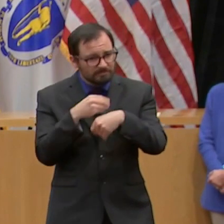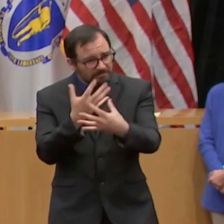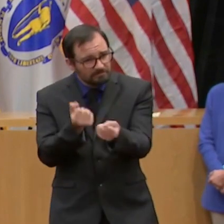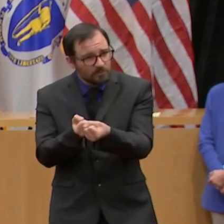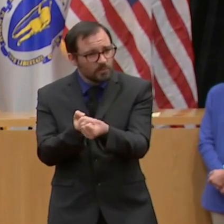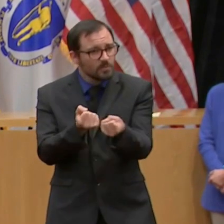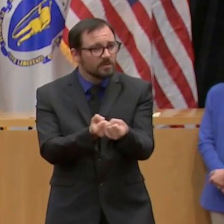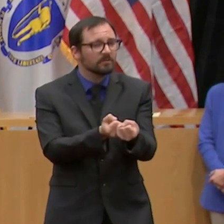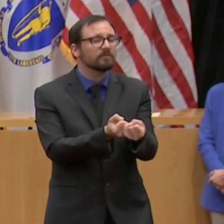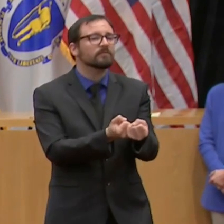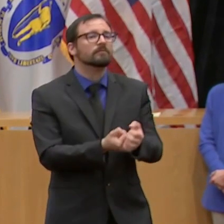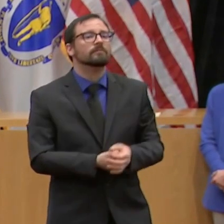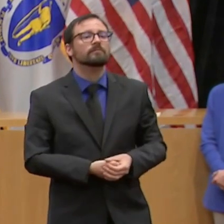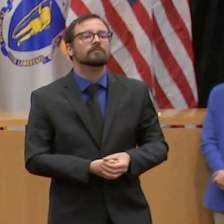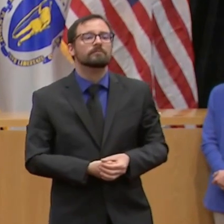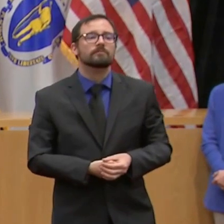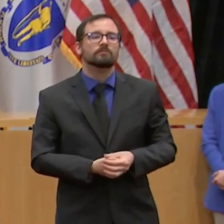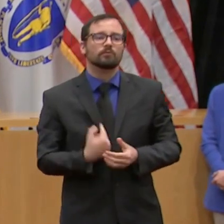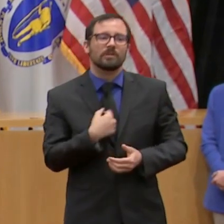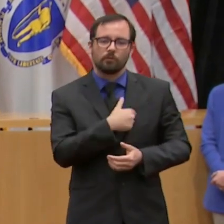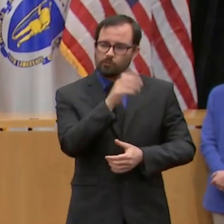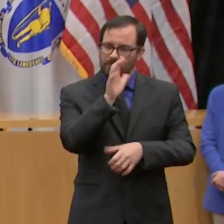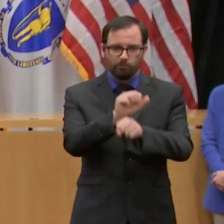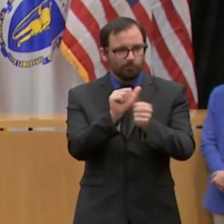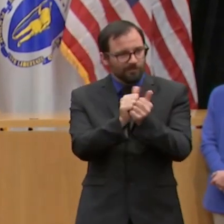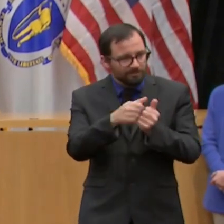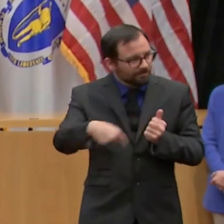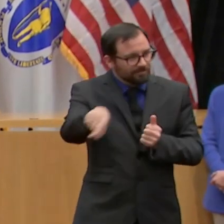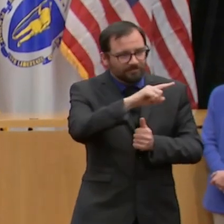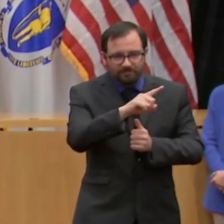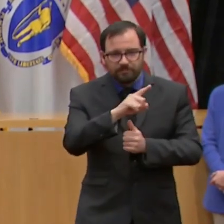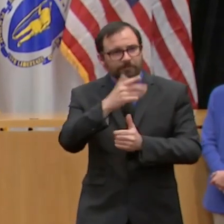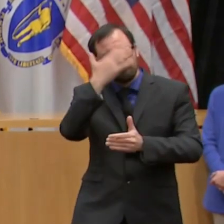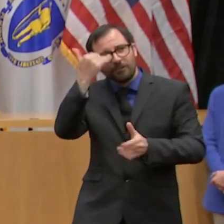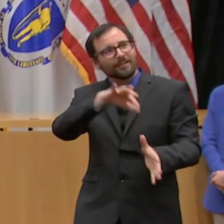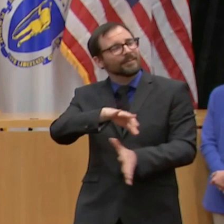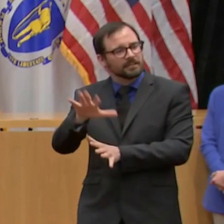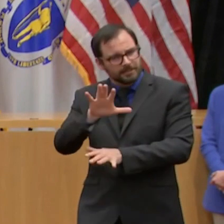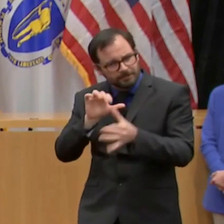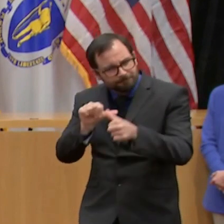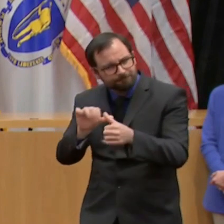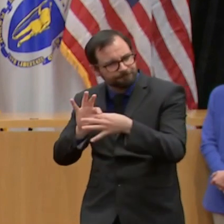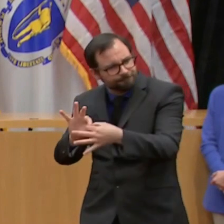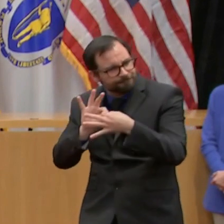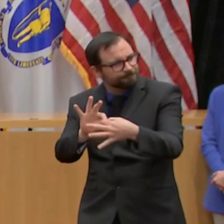SURVIVORS HAVE THE SERVICES THEY NEED AND WE WILL CONTINUE TO WORK CLOSELY THROUGHOUT THIS